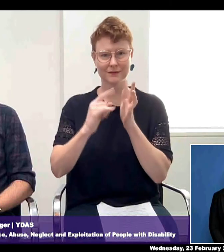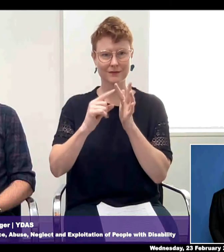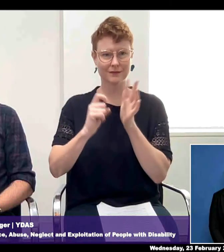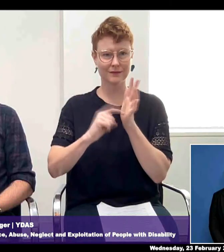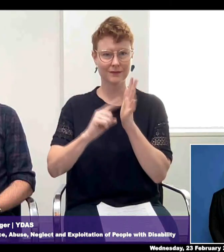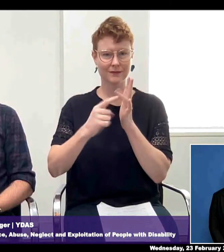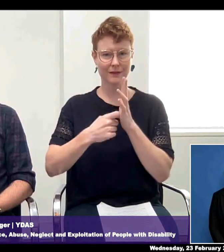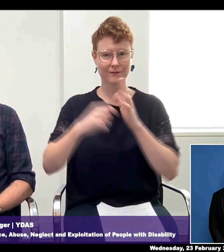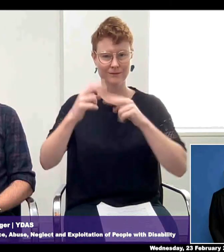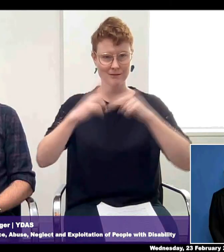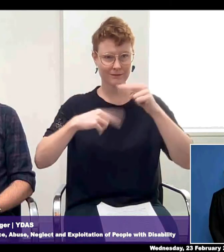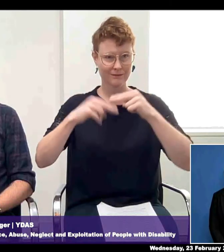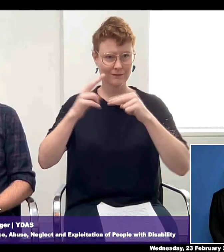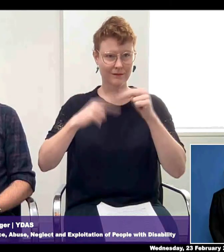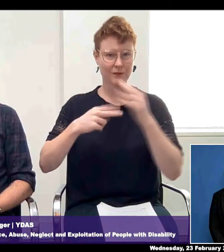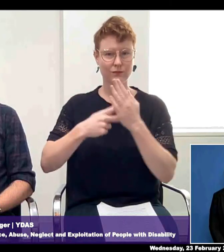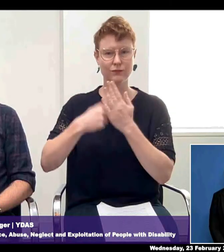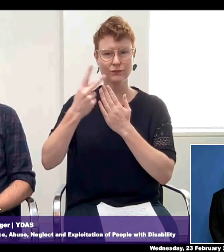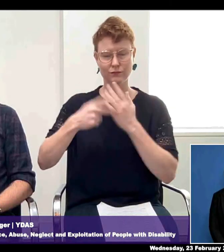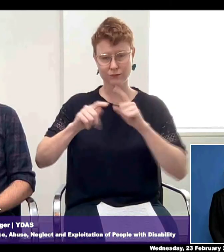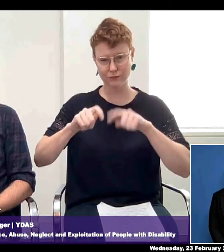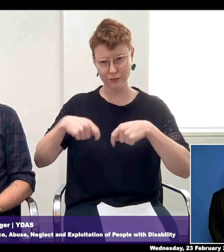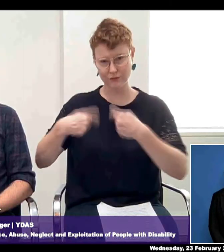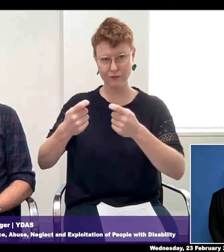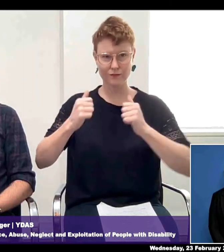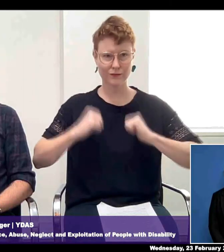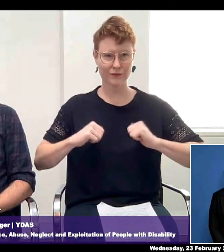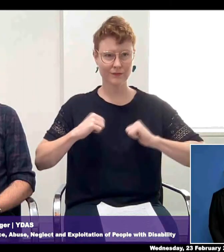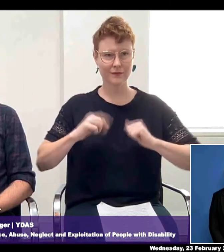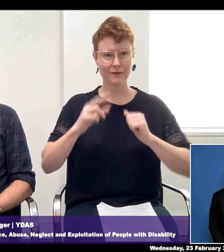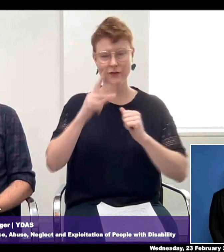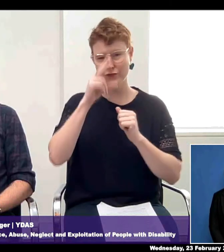We provide training to disabled young people and to the disability sector - the youth